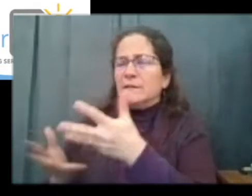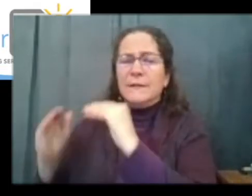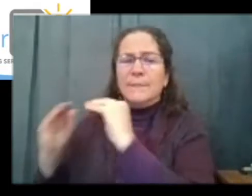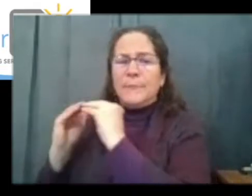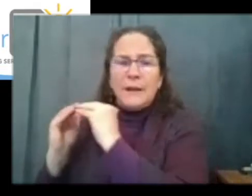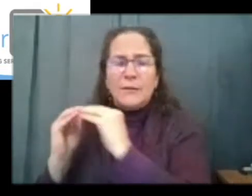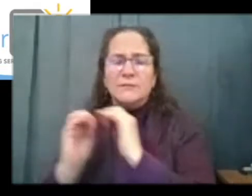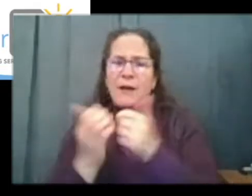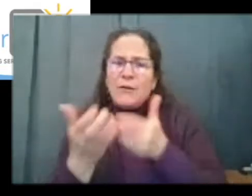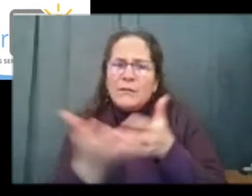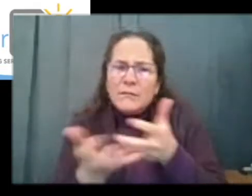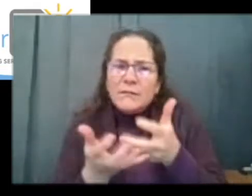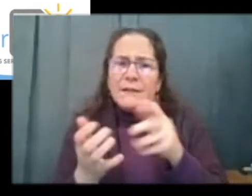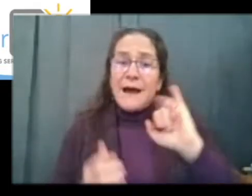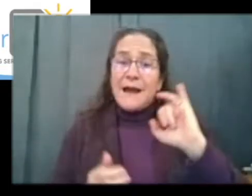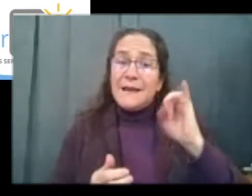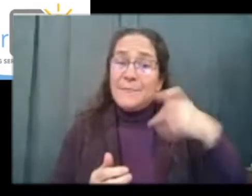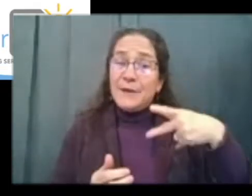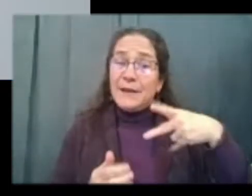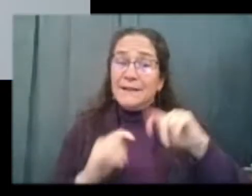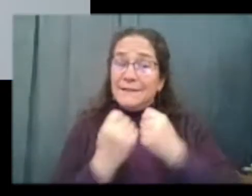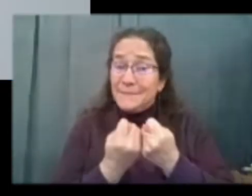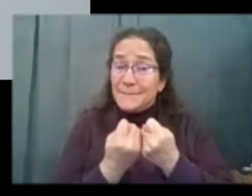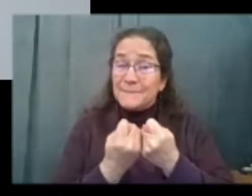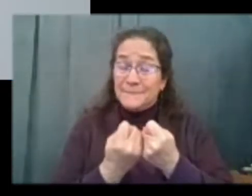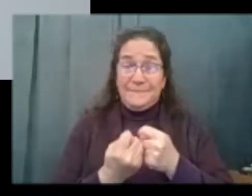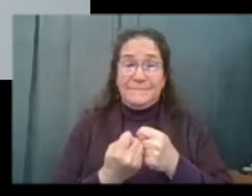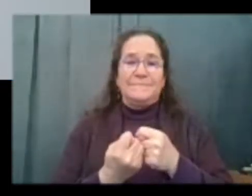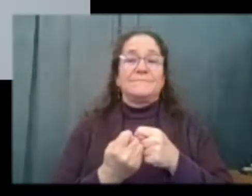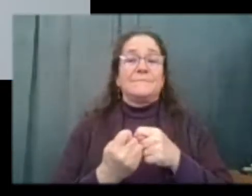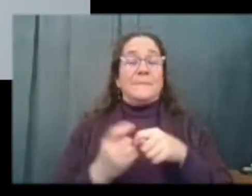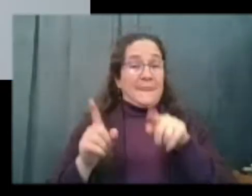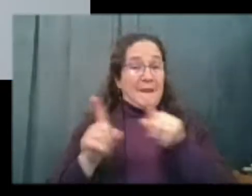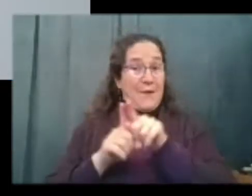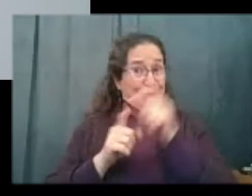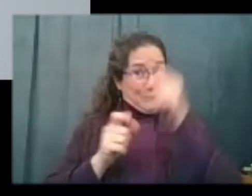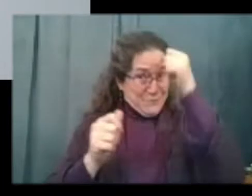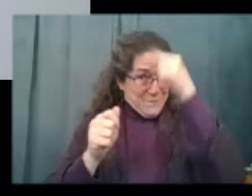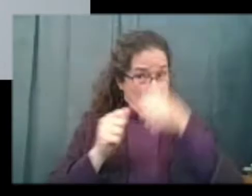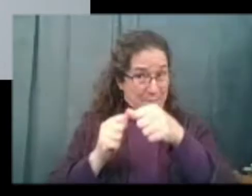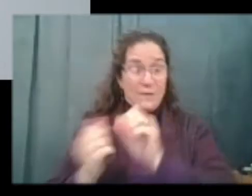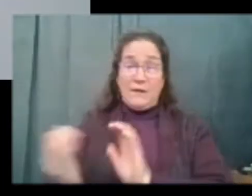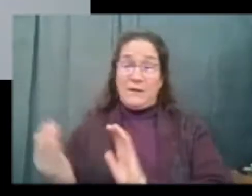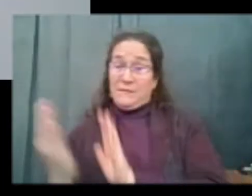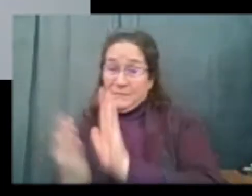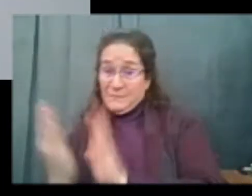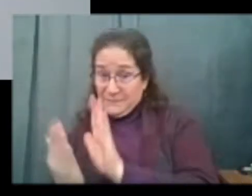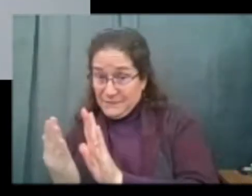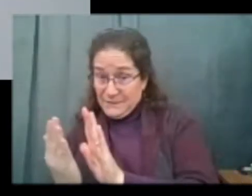and also keep in mind how are they communicating onsite And with the recent change in education,